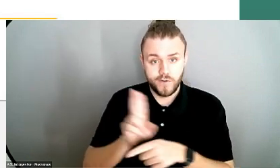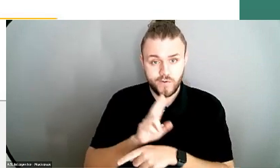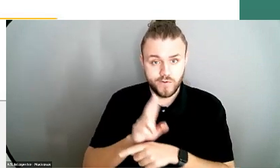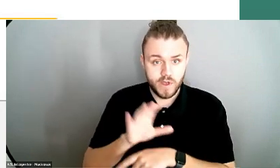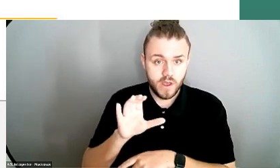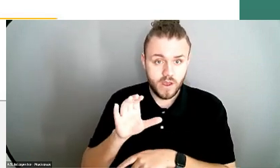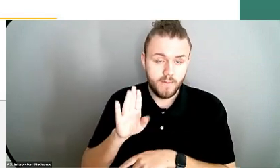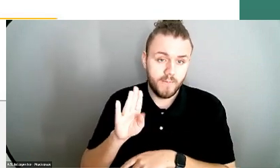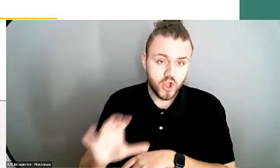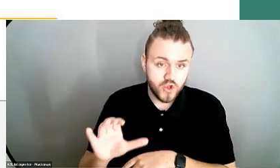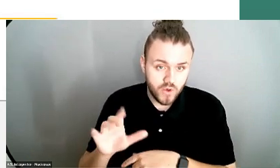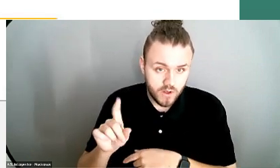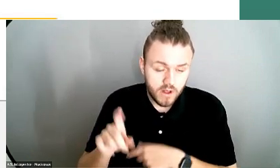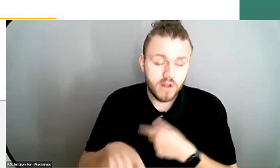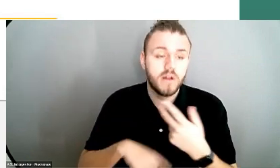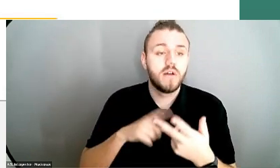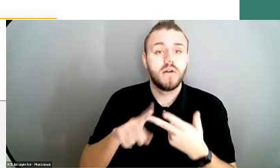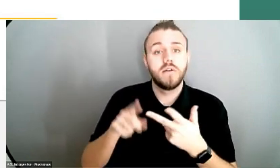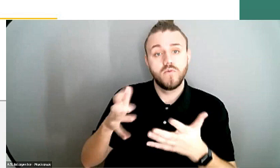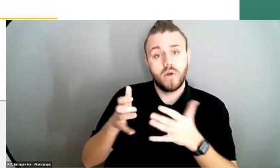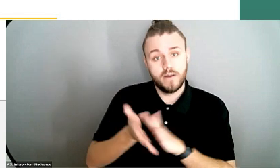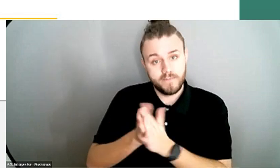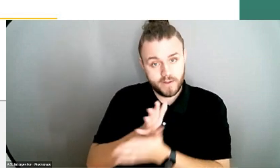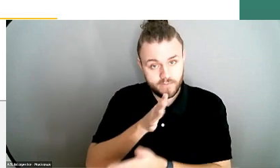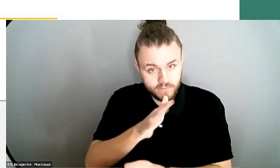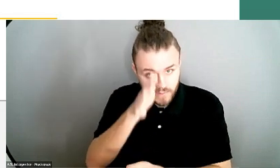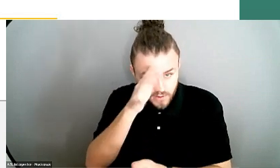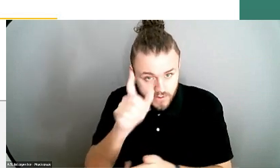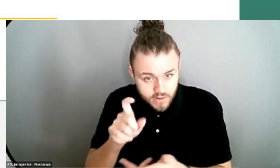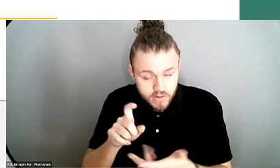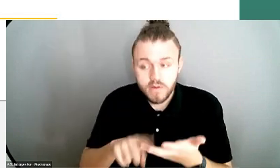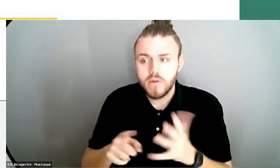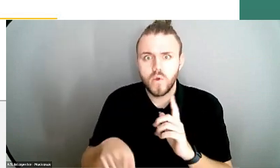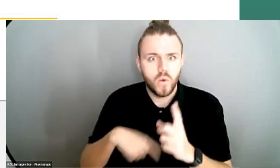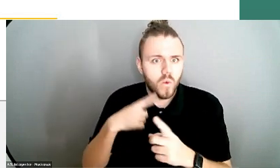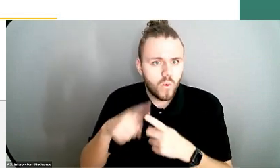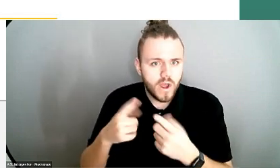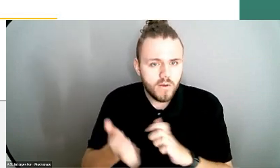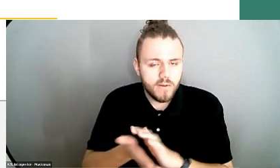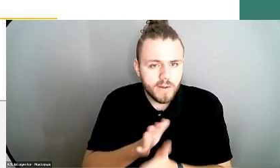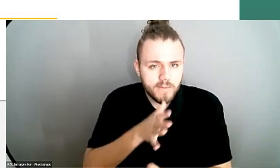Do you want to parent? When do you want to parent? And then part of the piece during